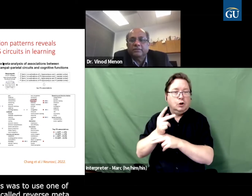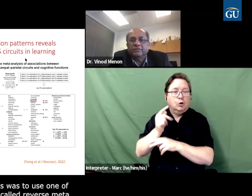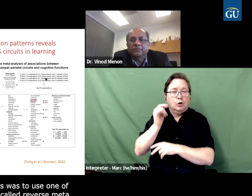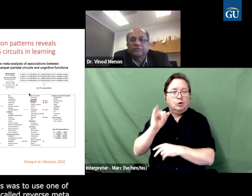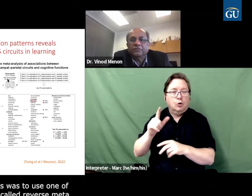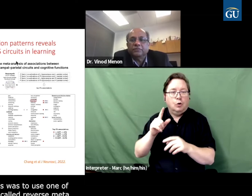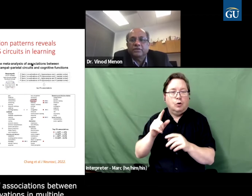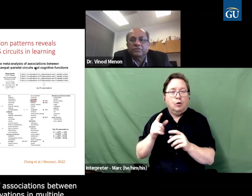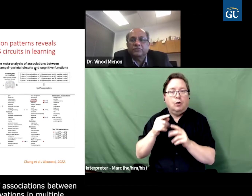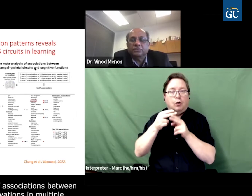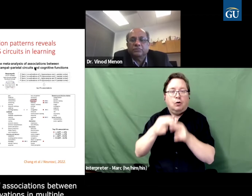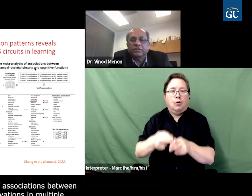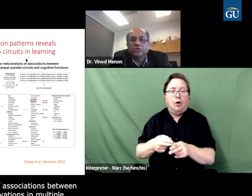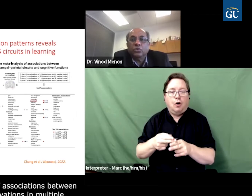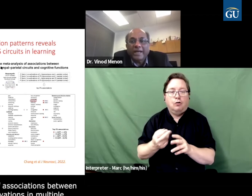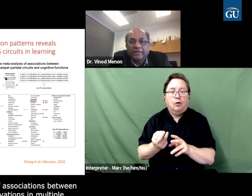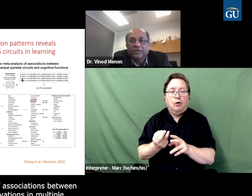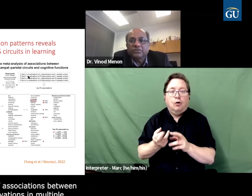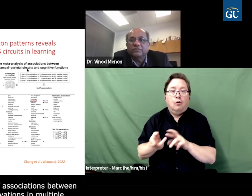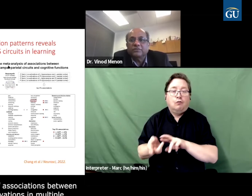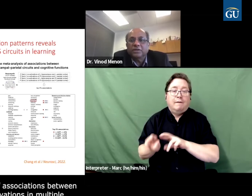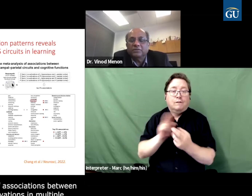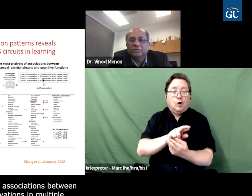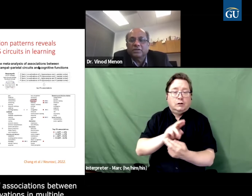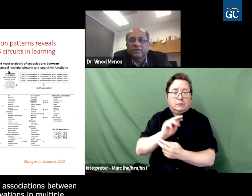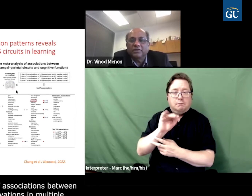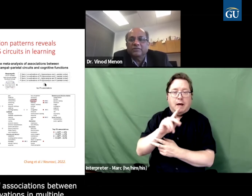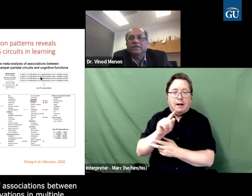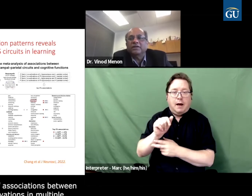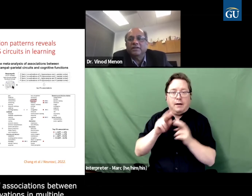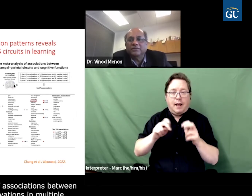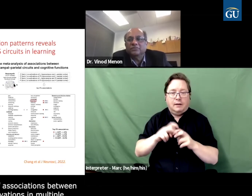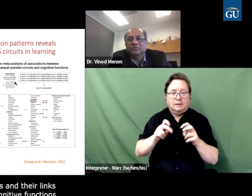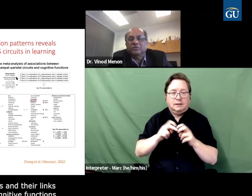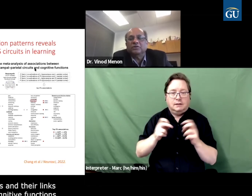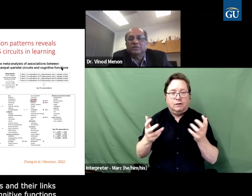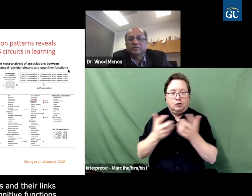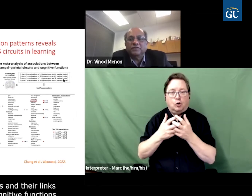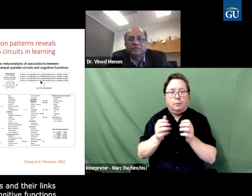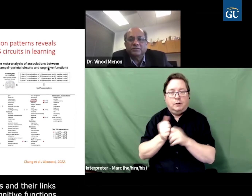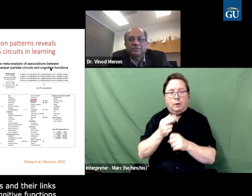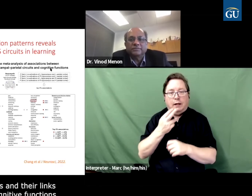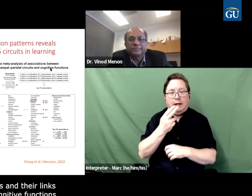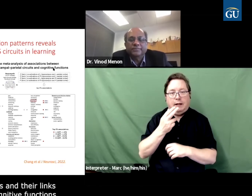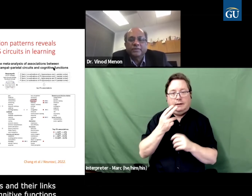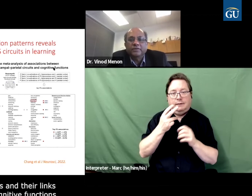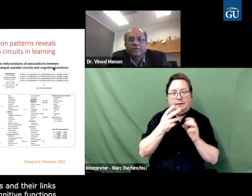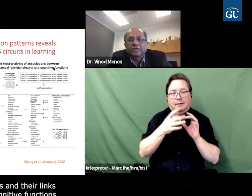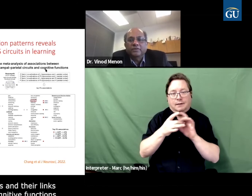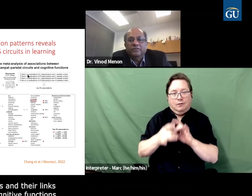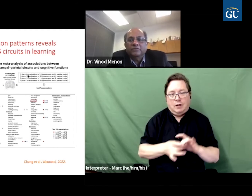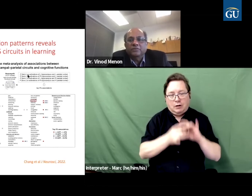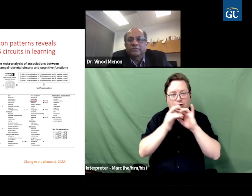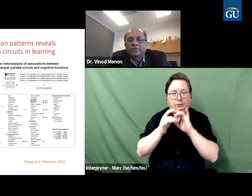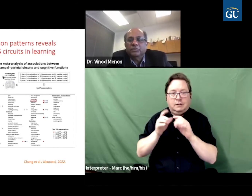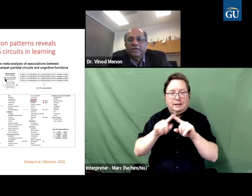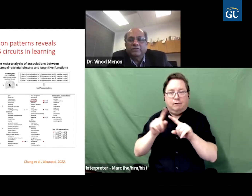reverse meta-analysis of associations between co-activations in multiple areas